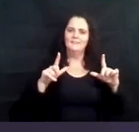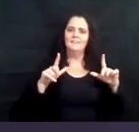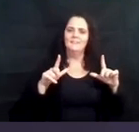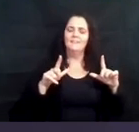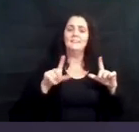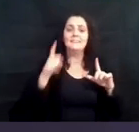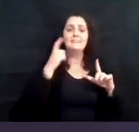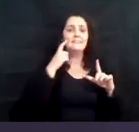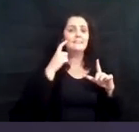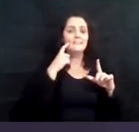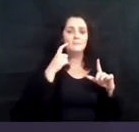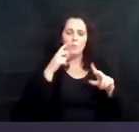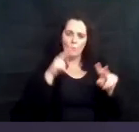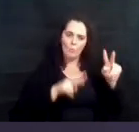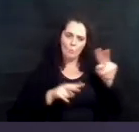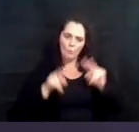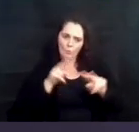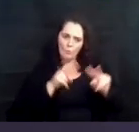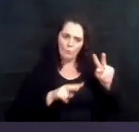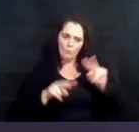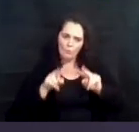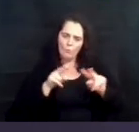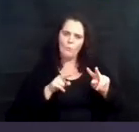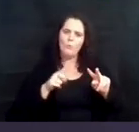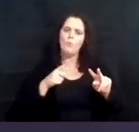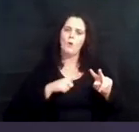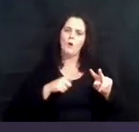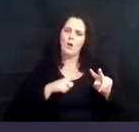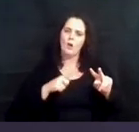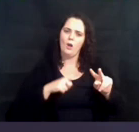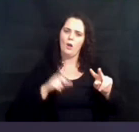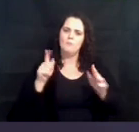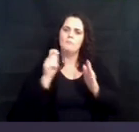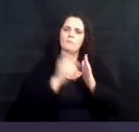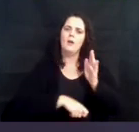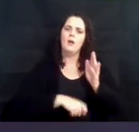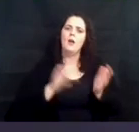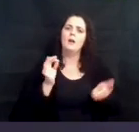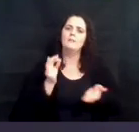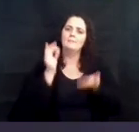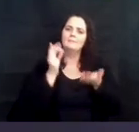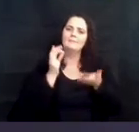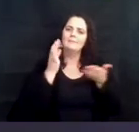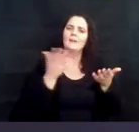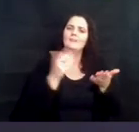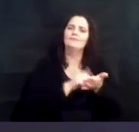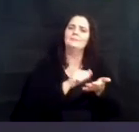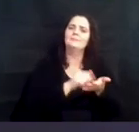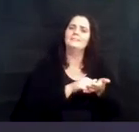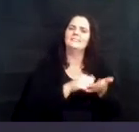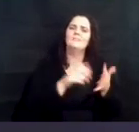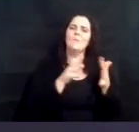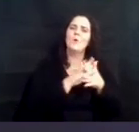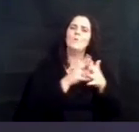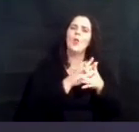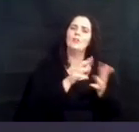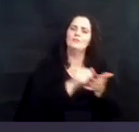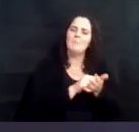on a simple observation that she made when she had bought these new teacups at Woolworths to bring into the studio and noticed that these funny little